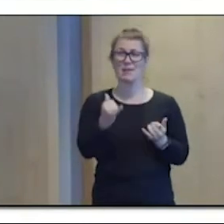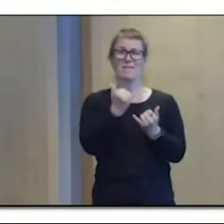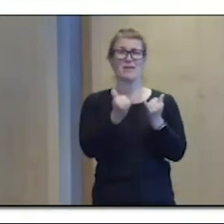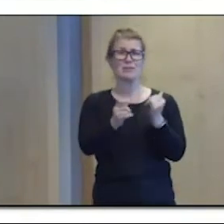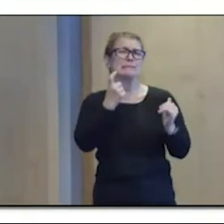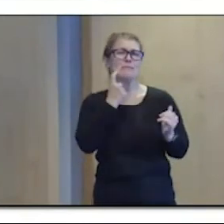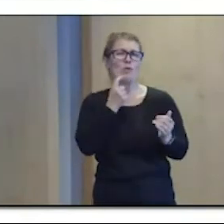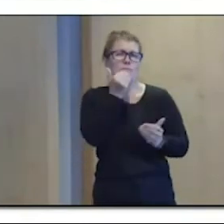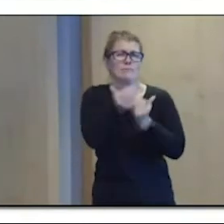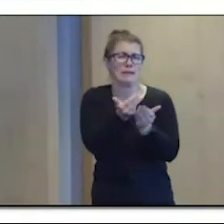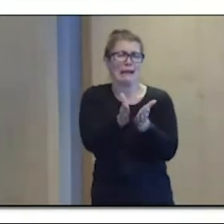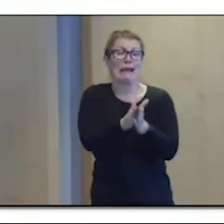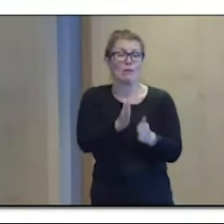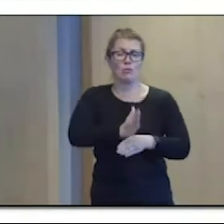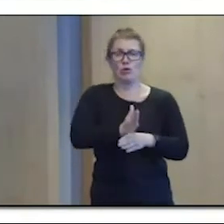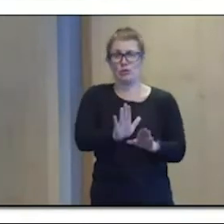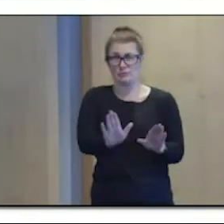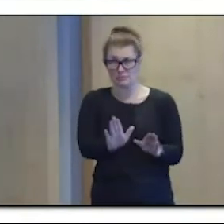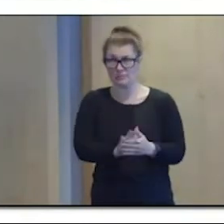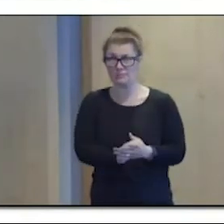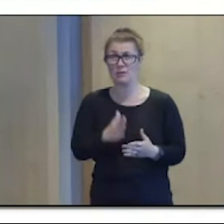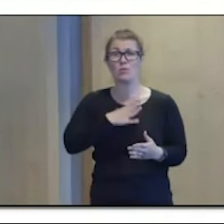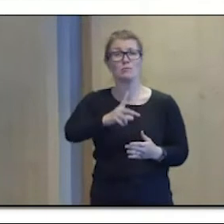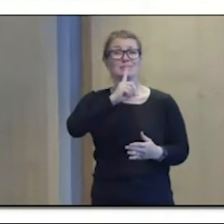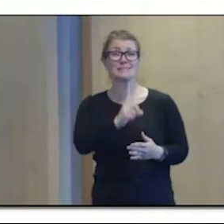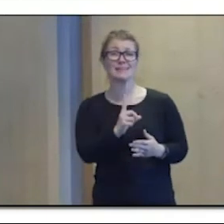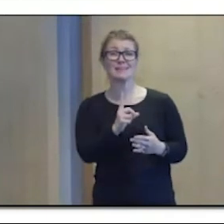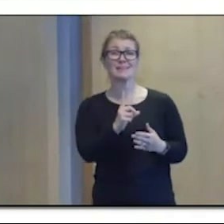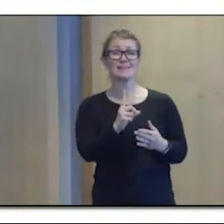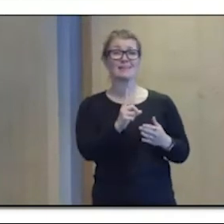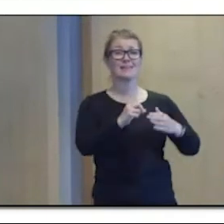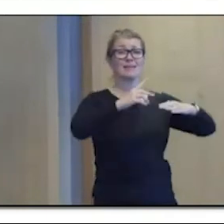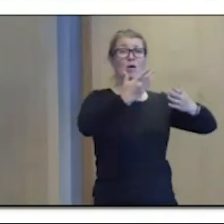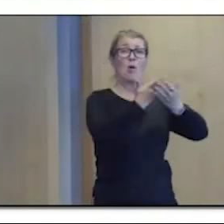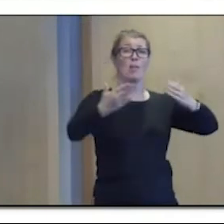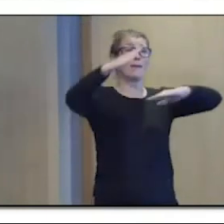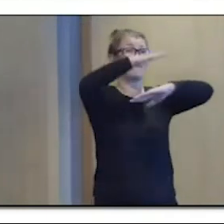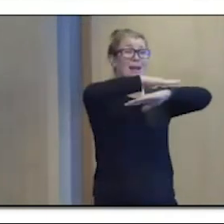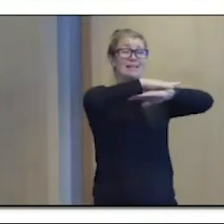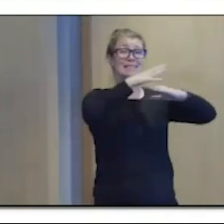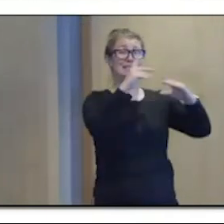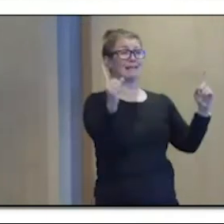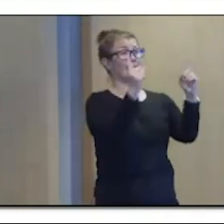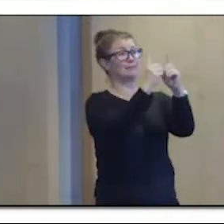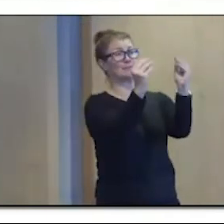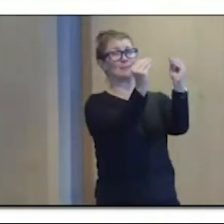i'd just like to point out that the balcony kiss again we all sat down and waited for the big kiss